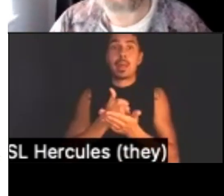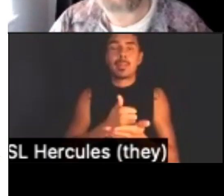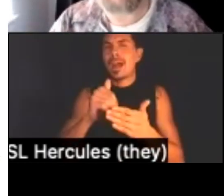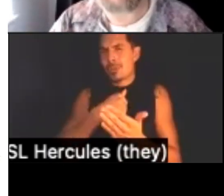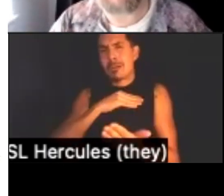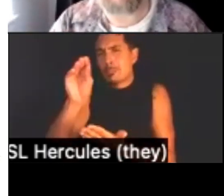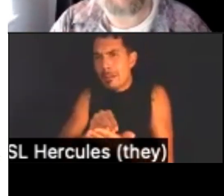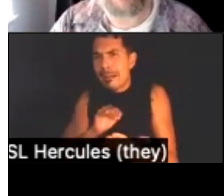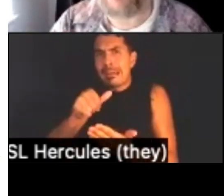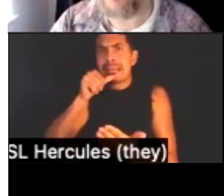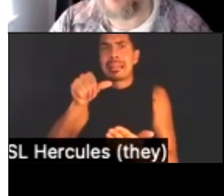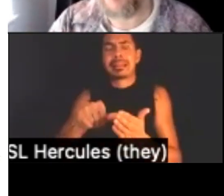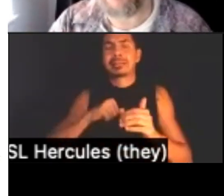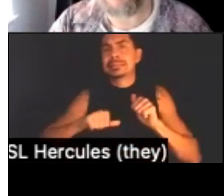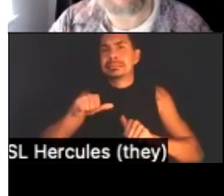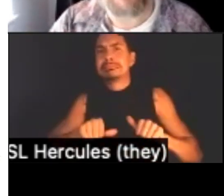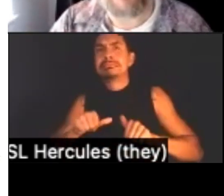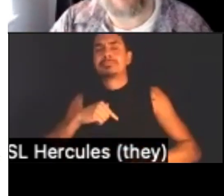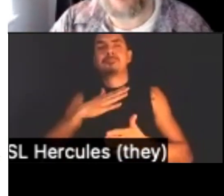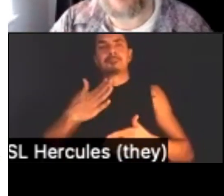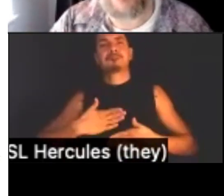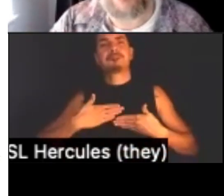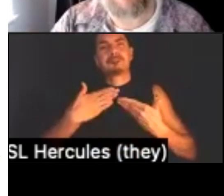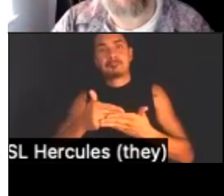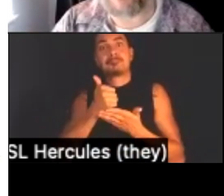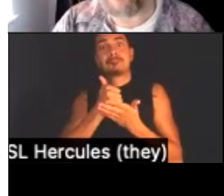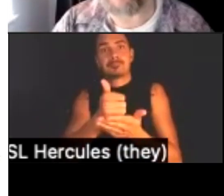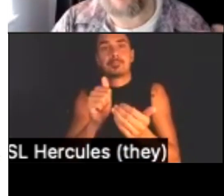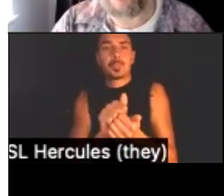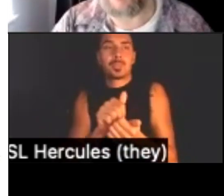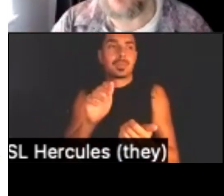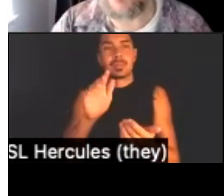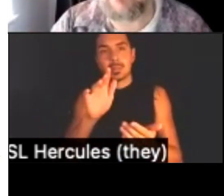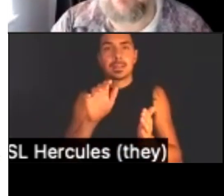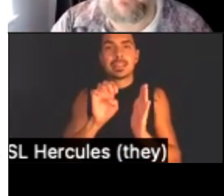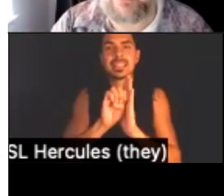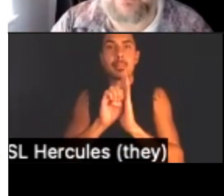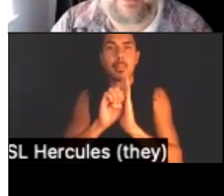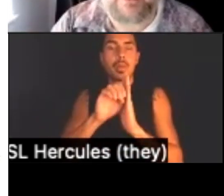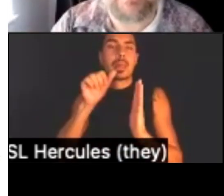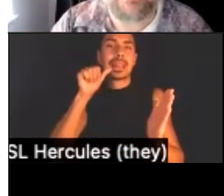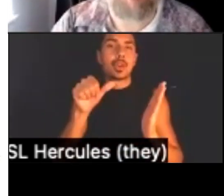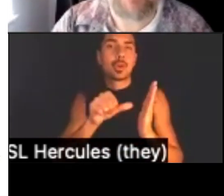We are happy to help you with some sample letters that you can use with your clients.